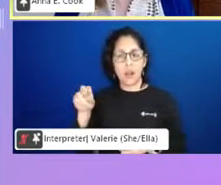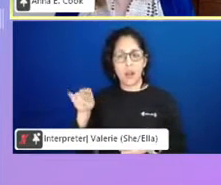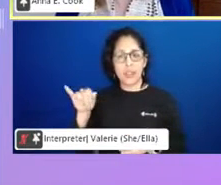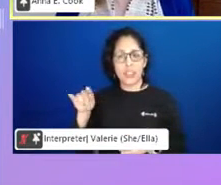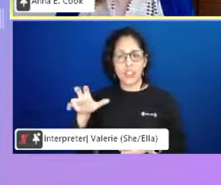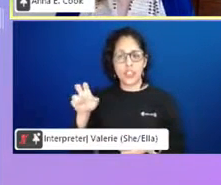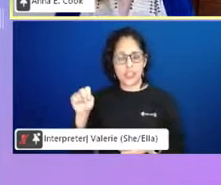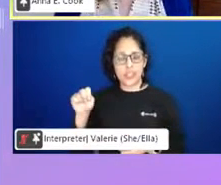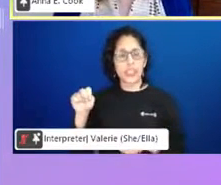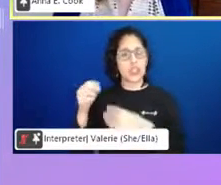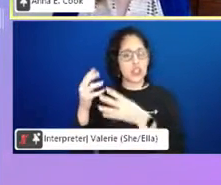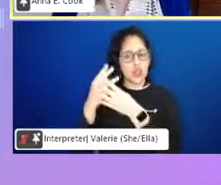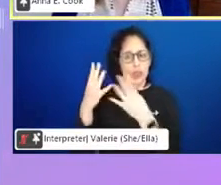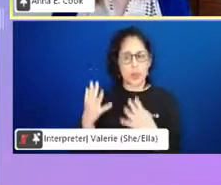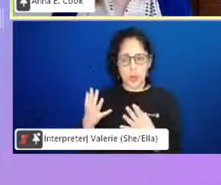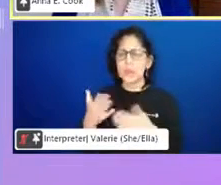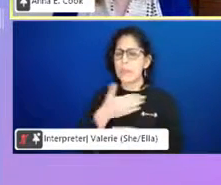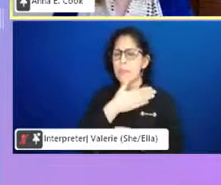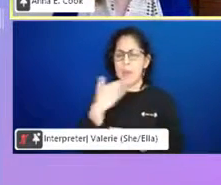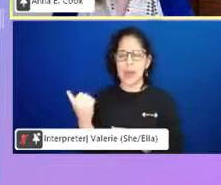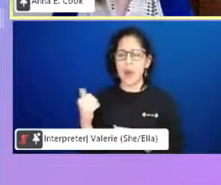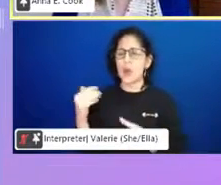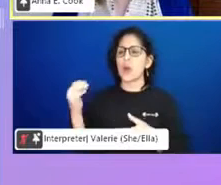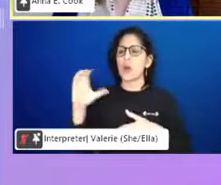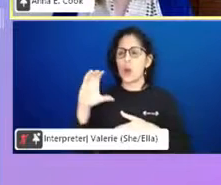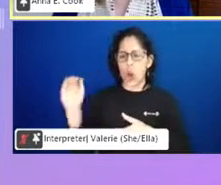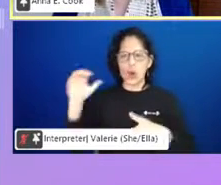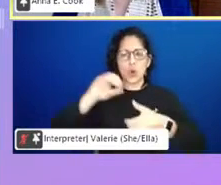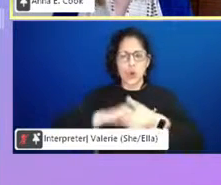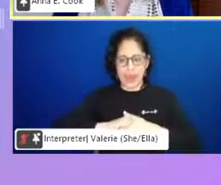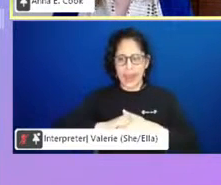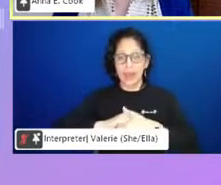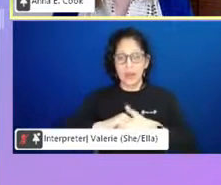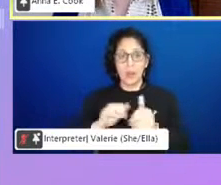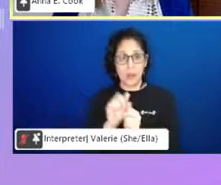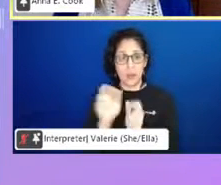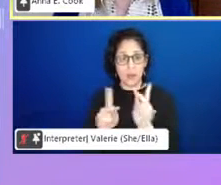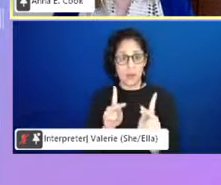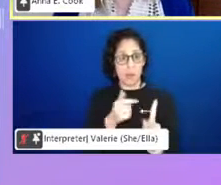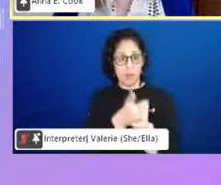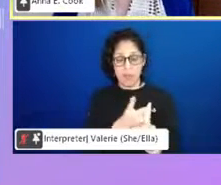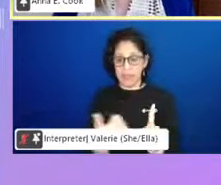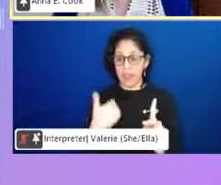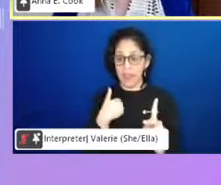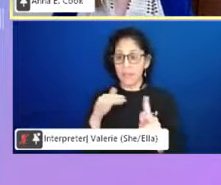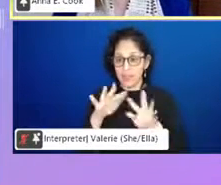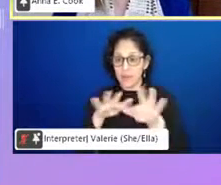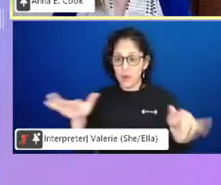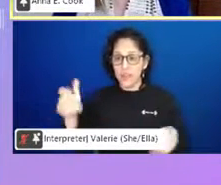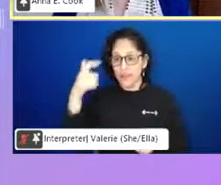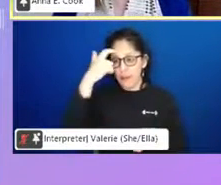better co-create Solutions with people who have diverse cognitive needs the cognition screeners